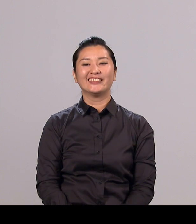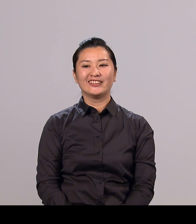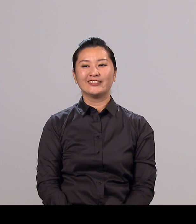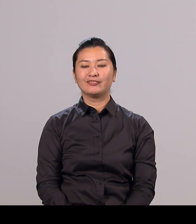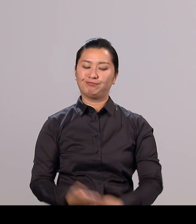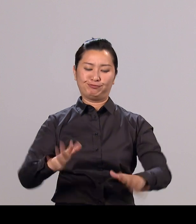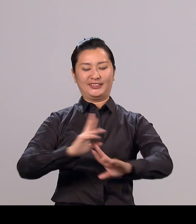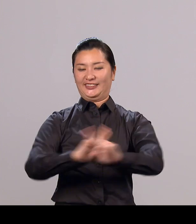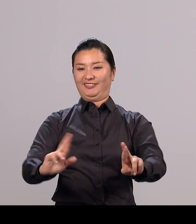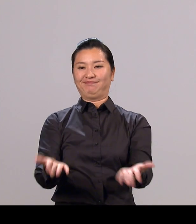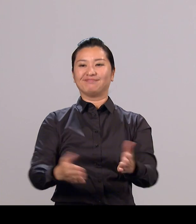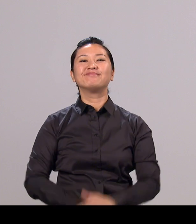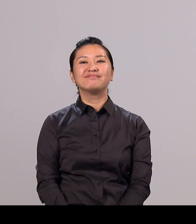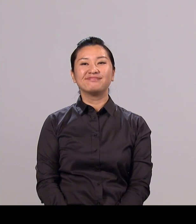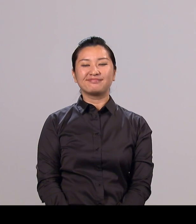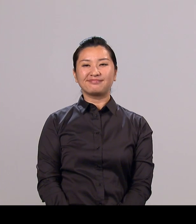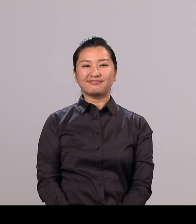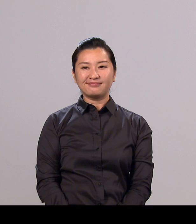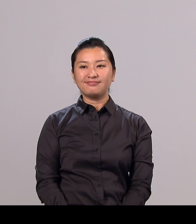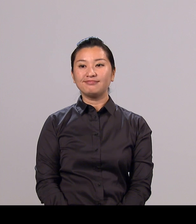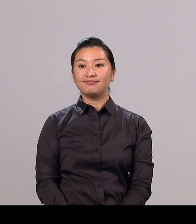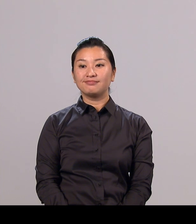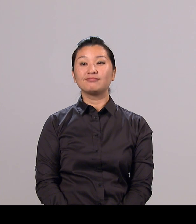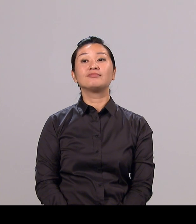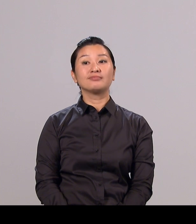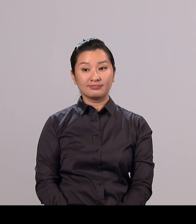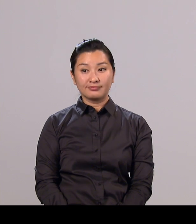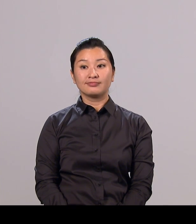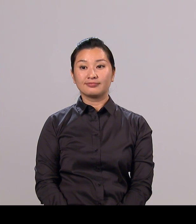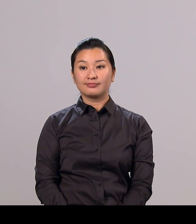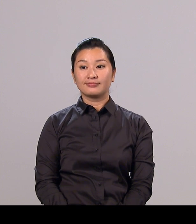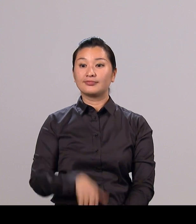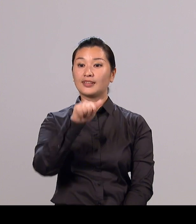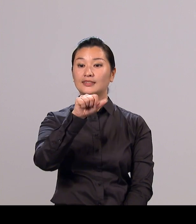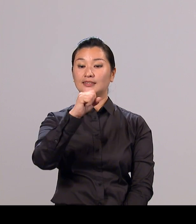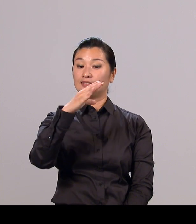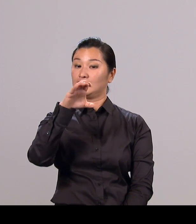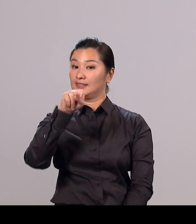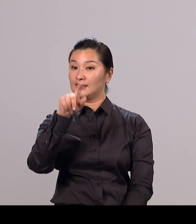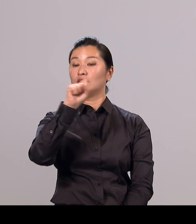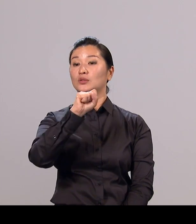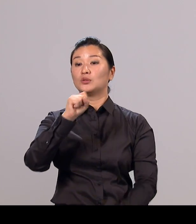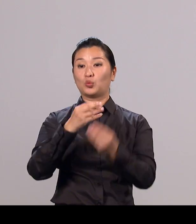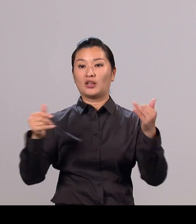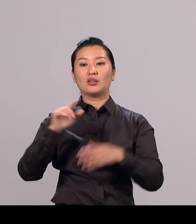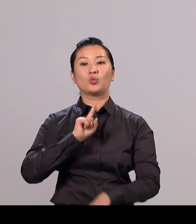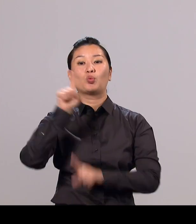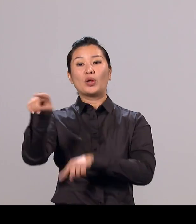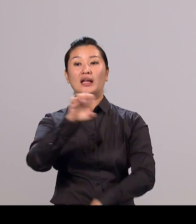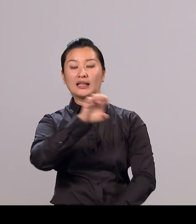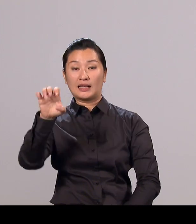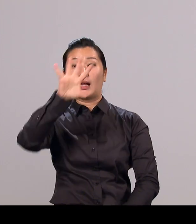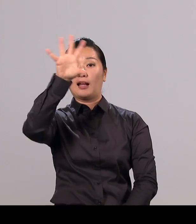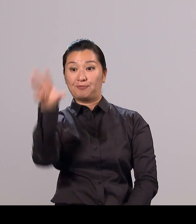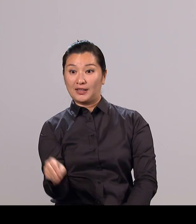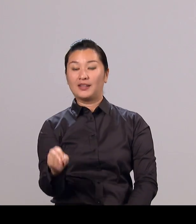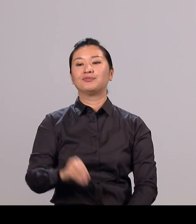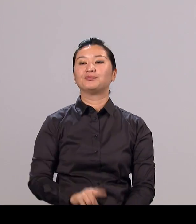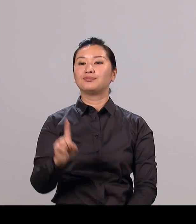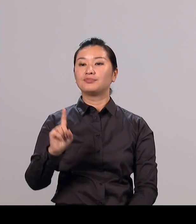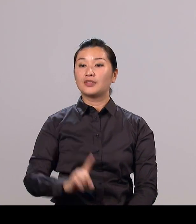So with IE Singapore’s support, Ascent has taken to East Africa and there are more 10,000 iSpots in East Africa.